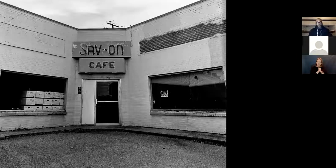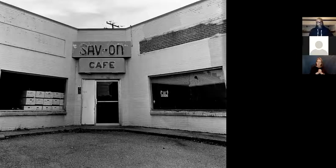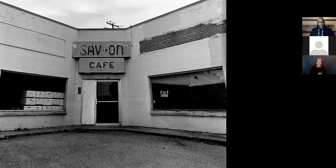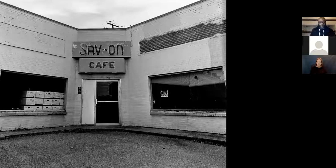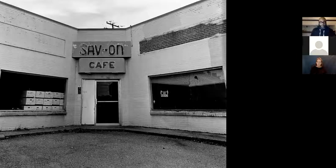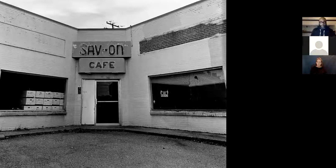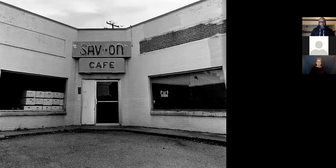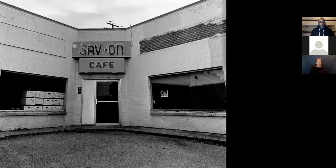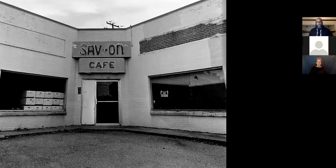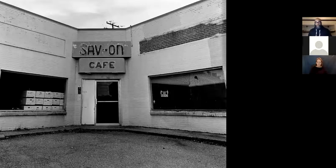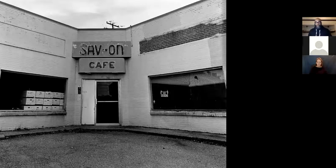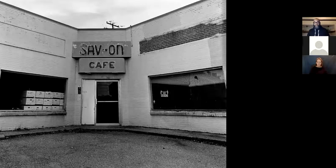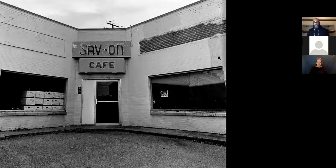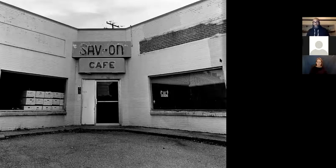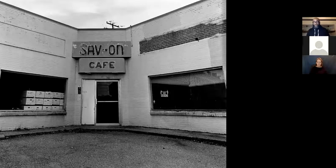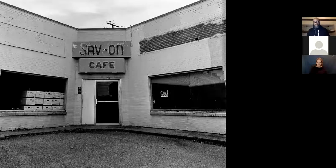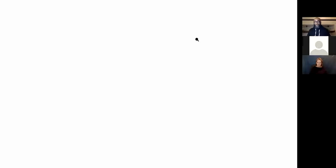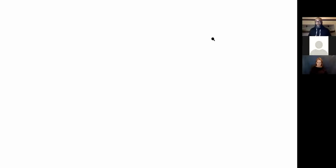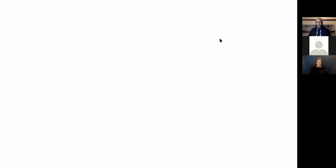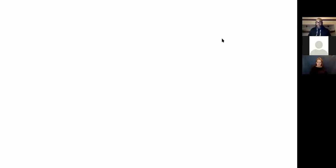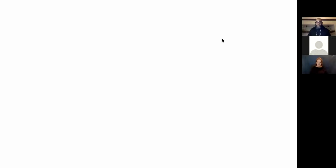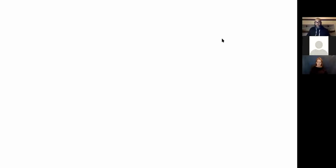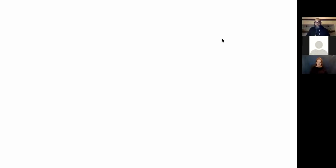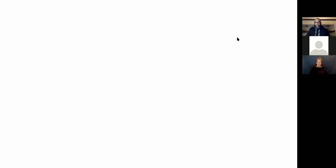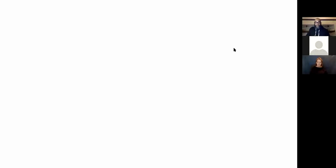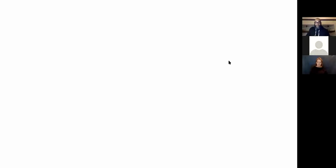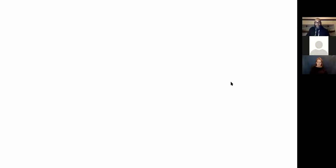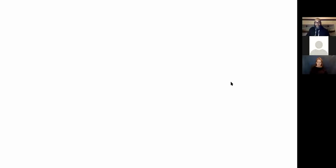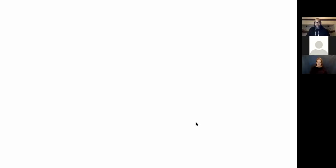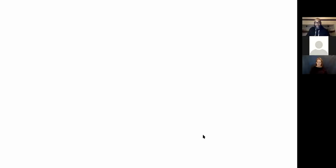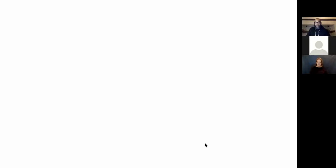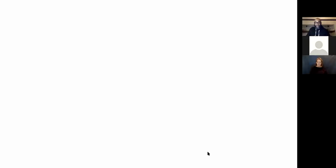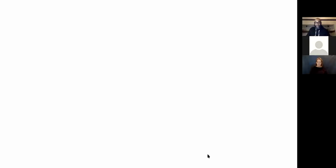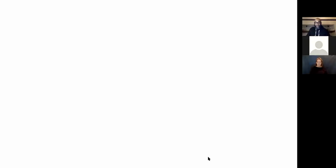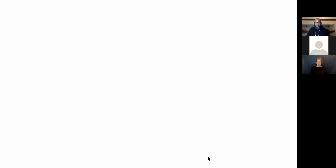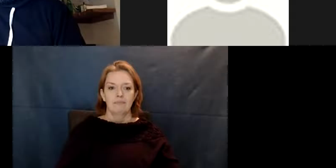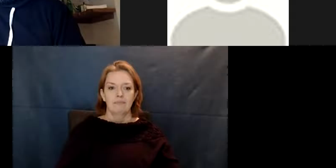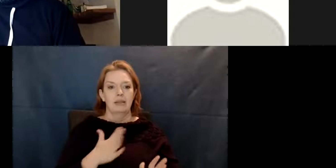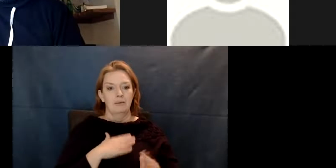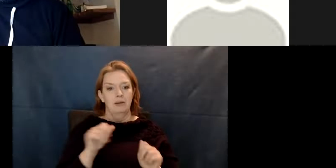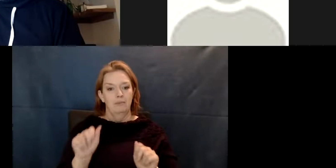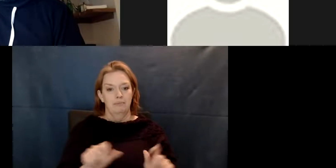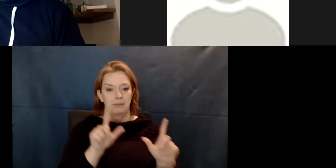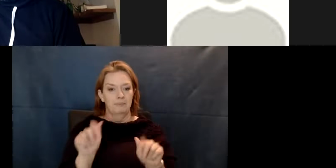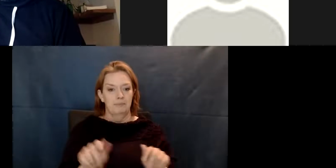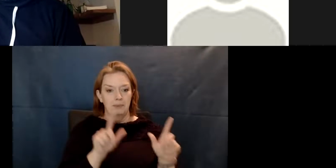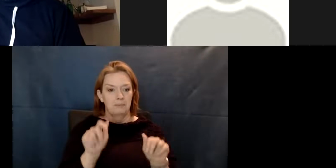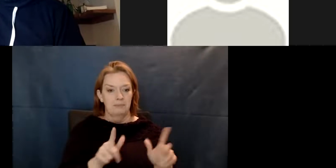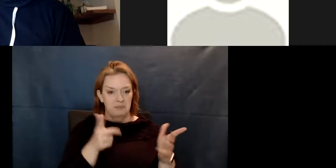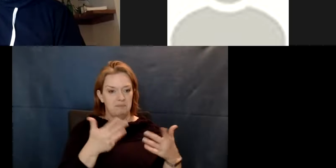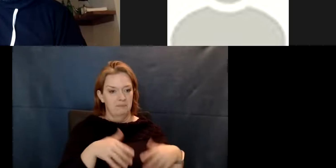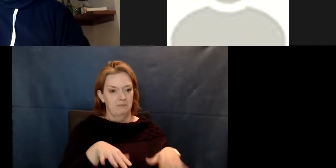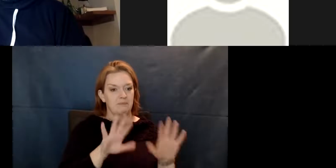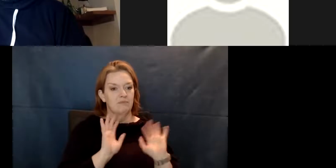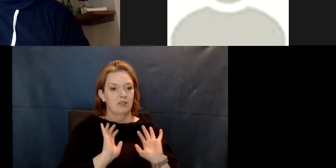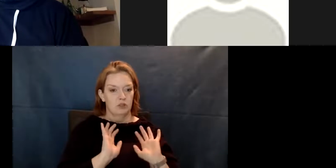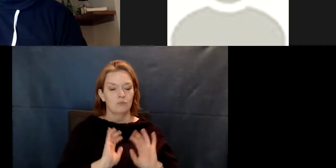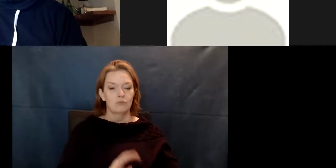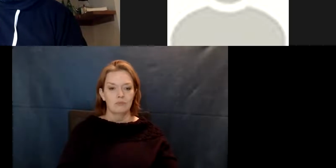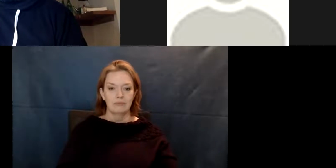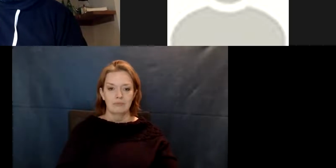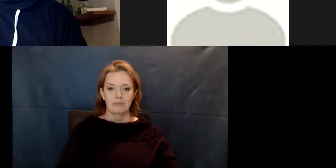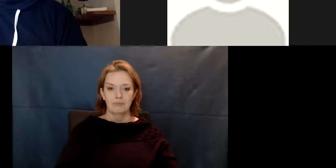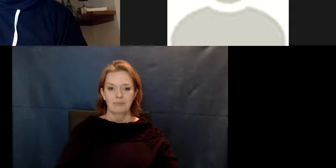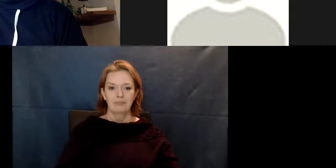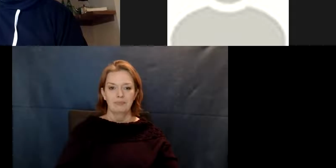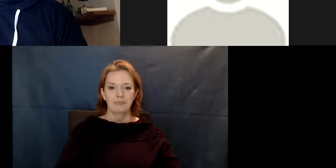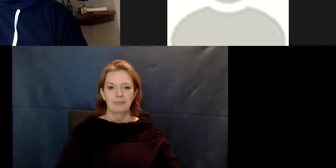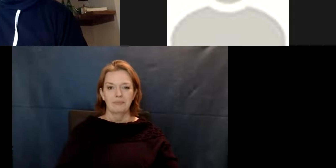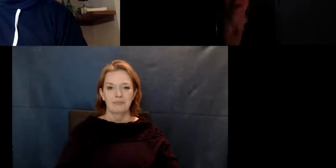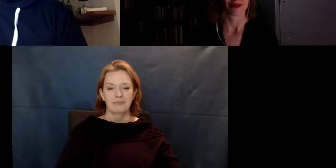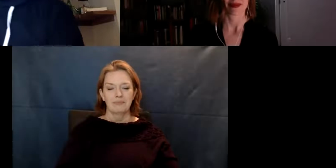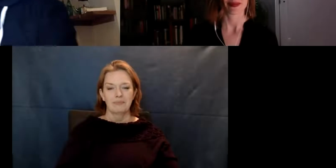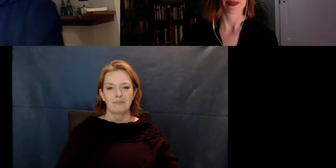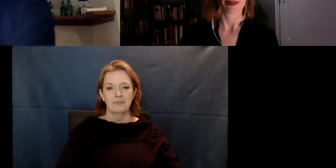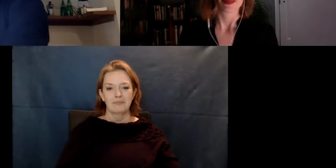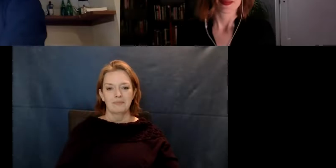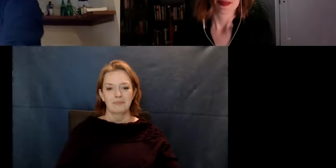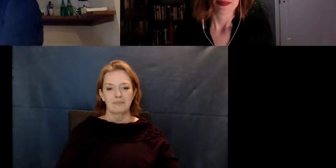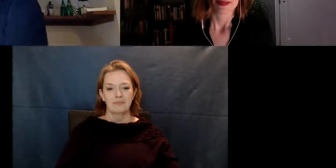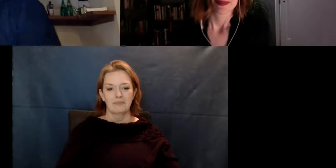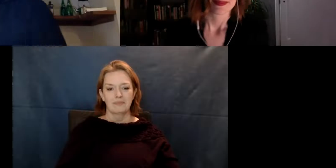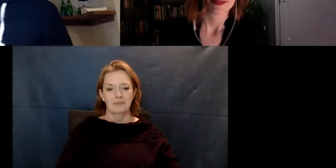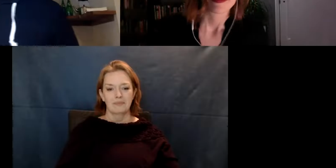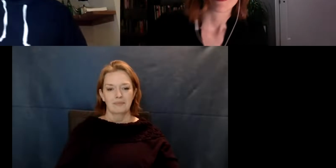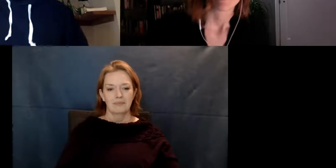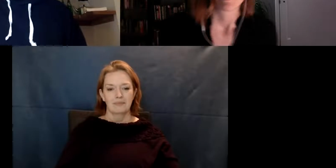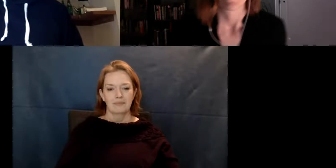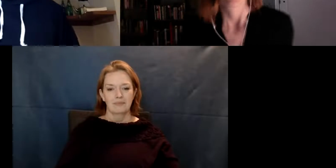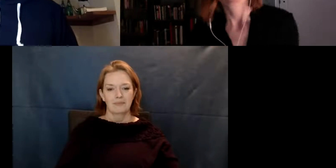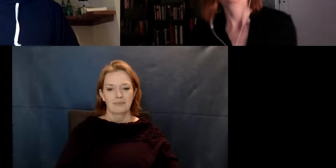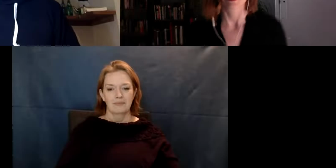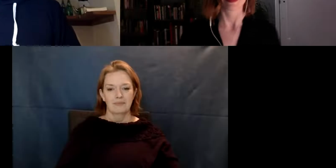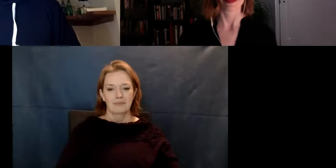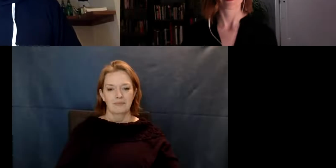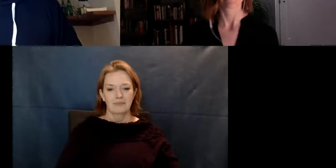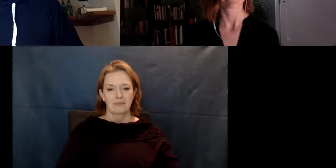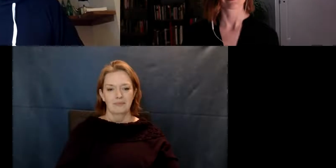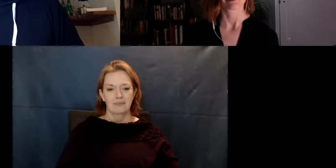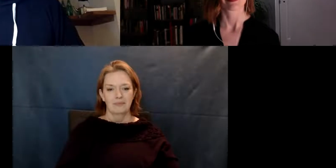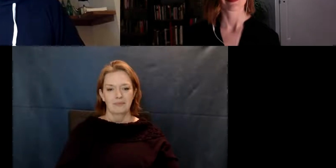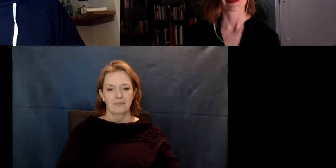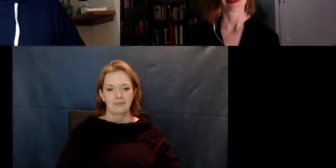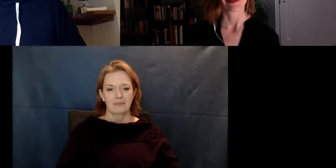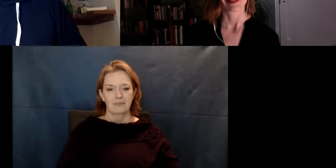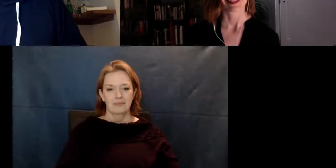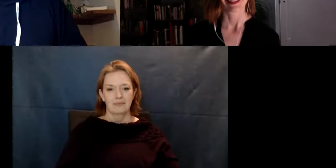And so that is the end of my slideshow.